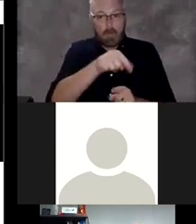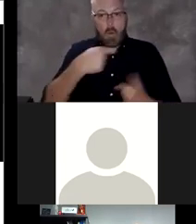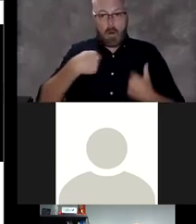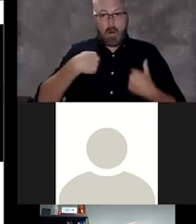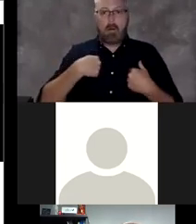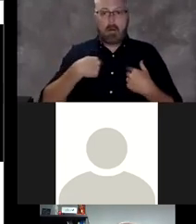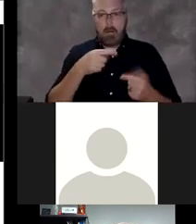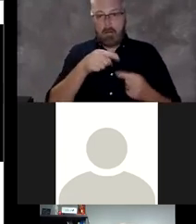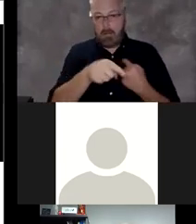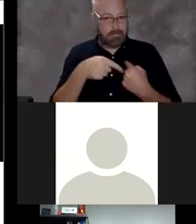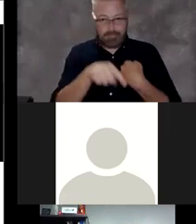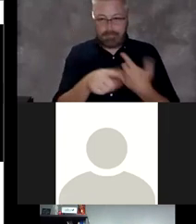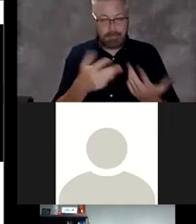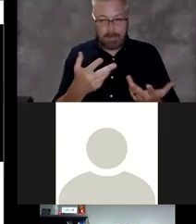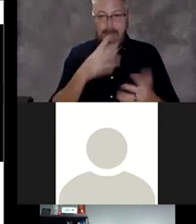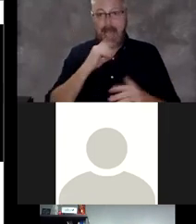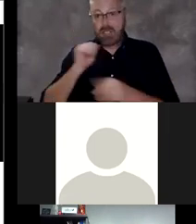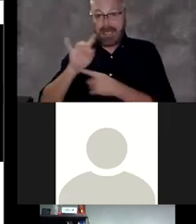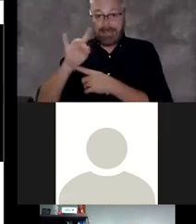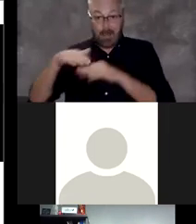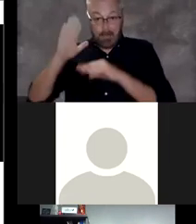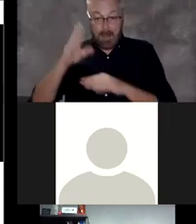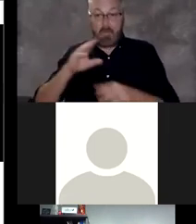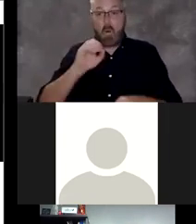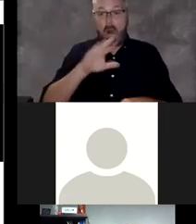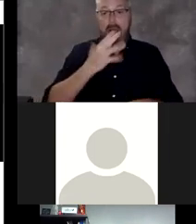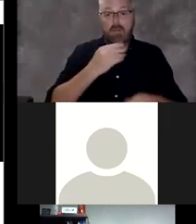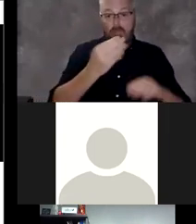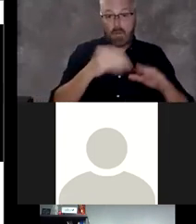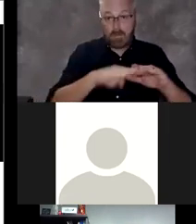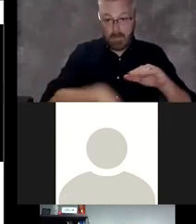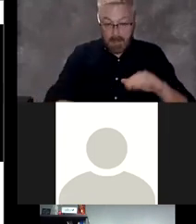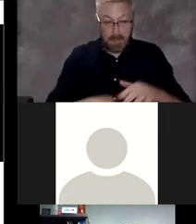PERSON WHO IS OVER 18 OR THE OTHER PERSON.